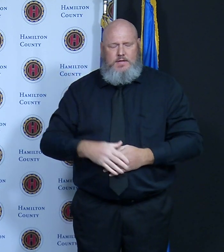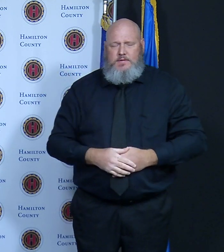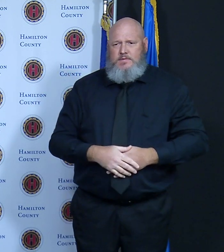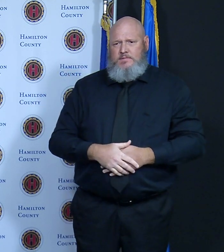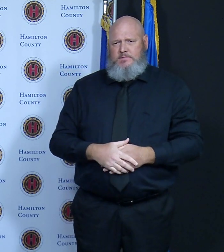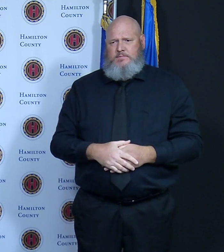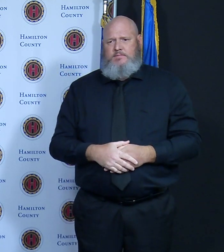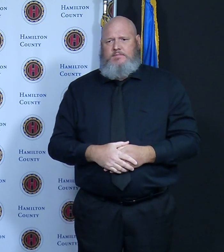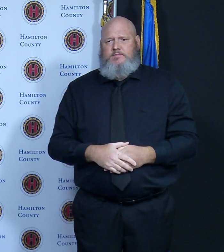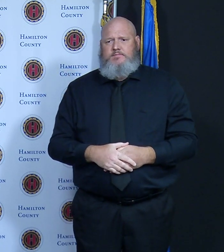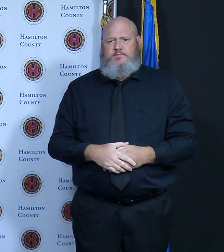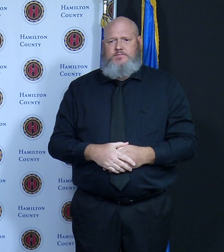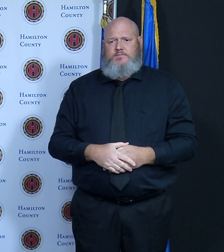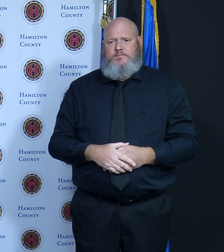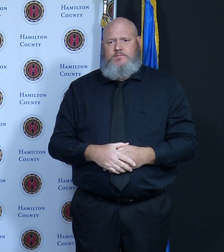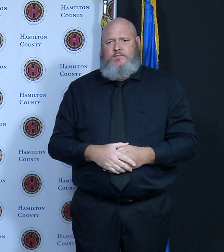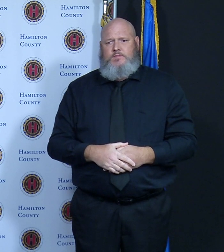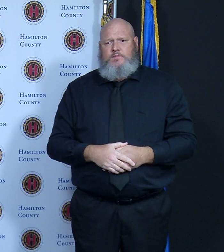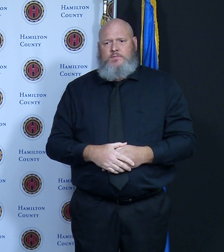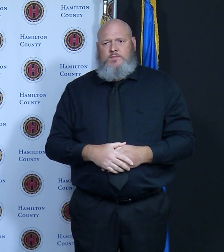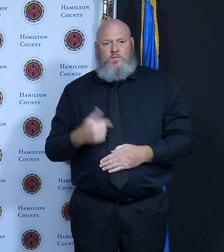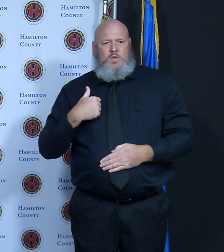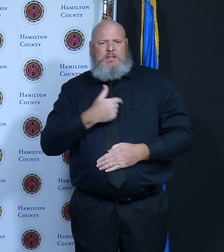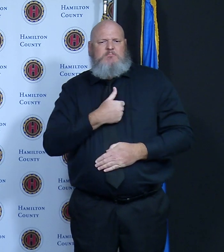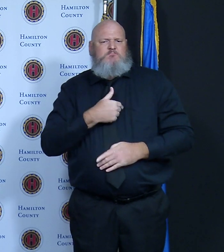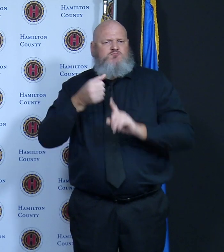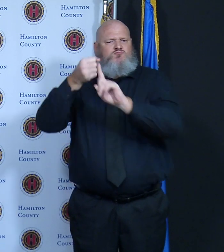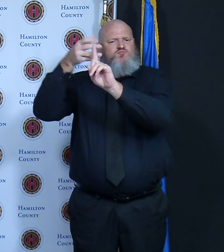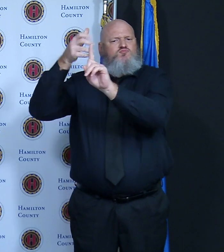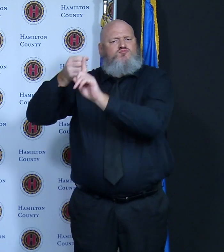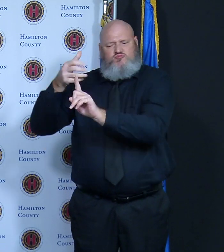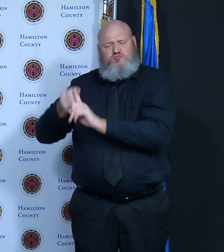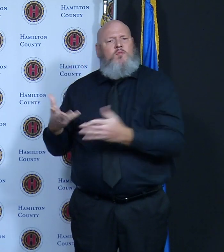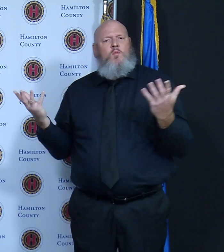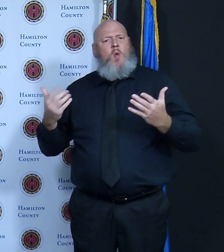what we're doing at this time one of our big efforts is on public outreach and